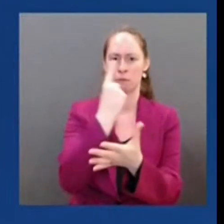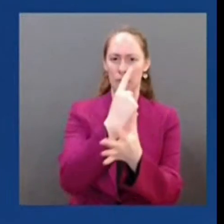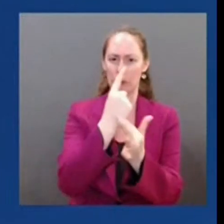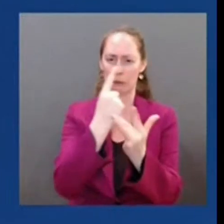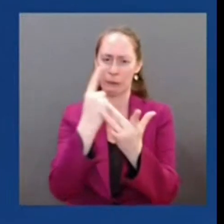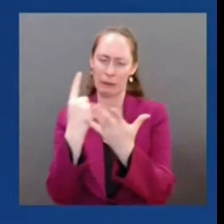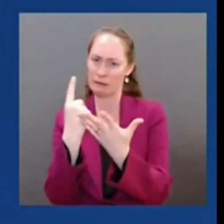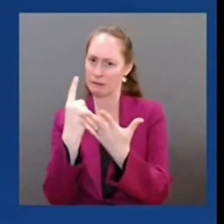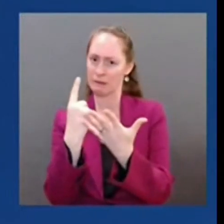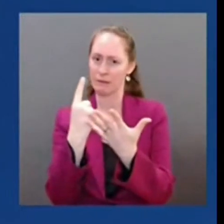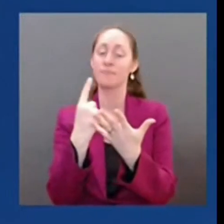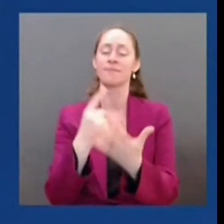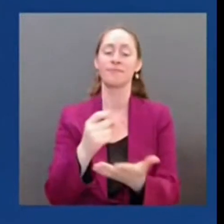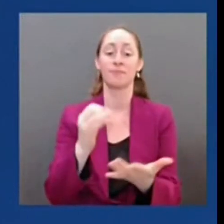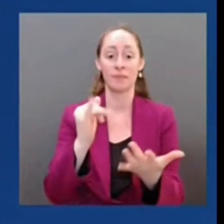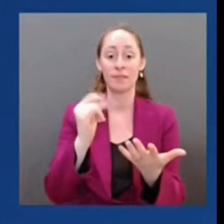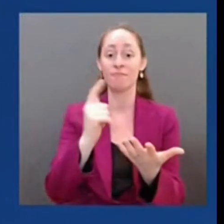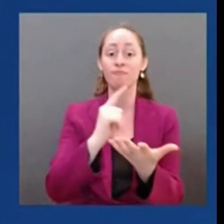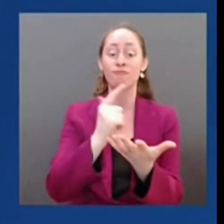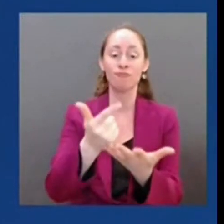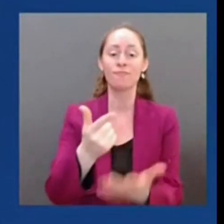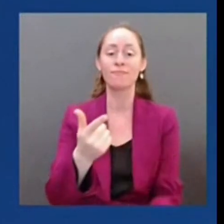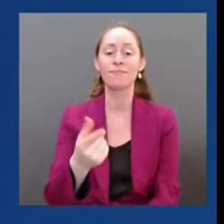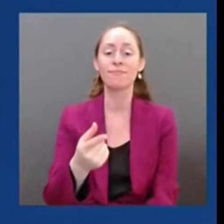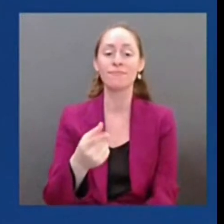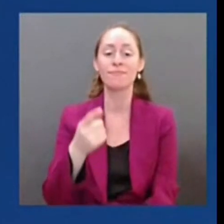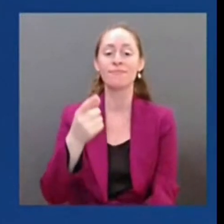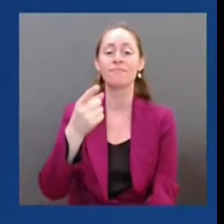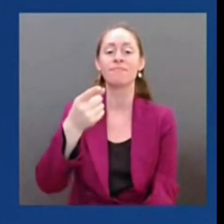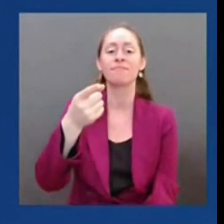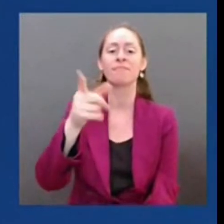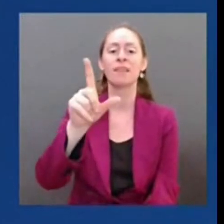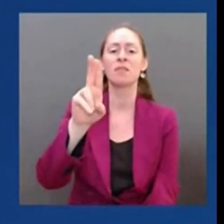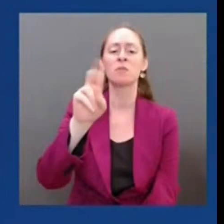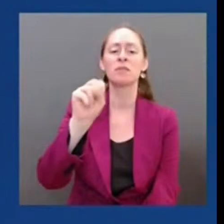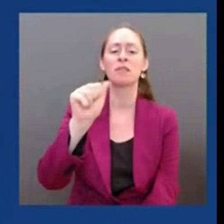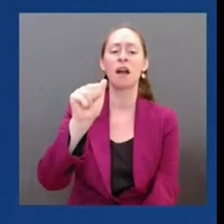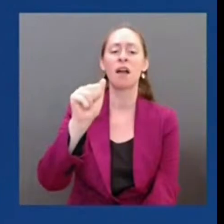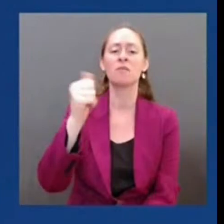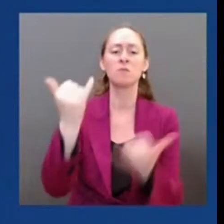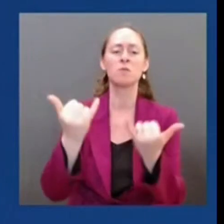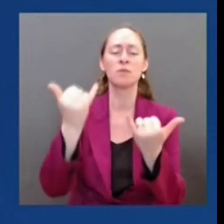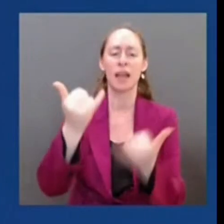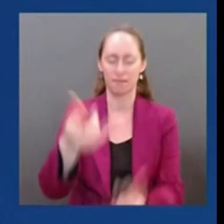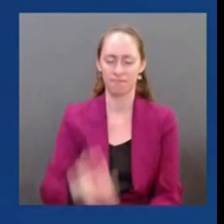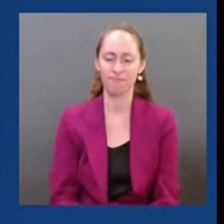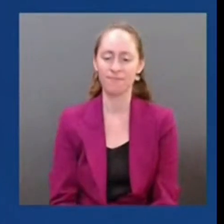MEANS ONE QUESTION PER PERSON.